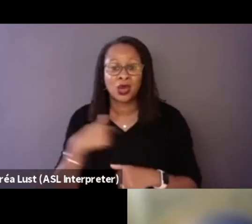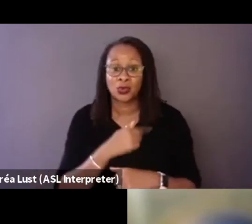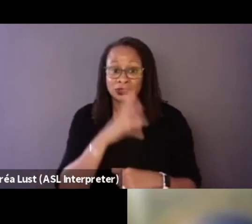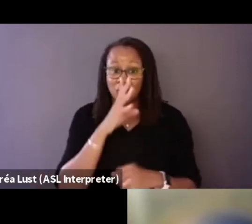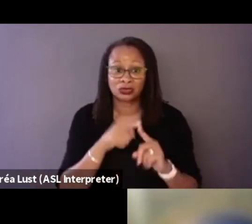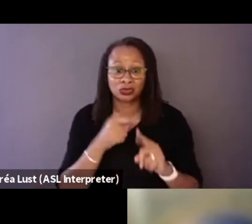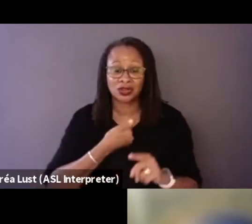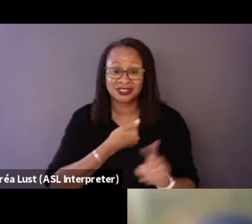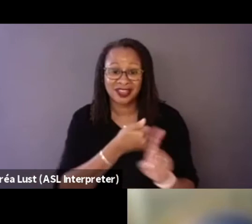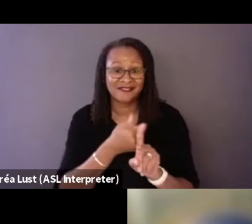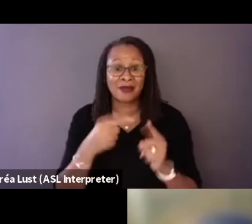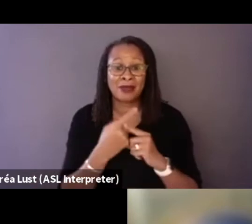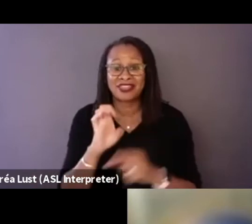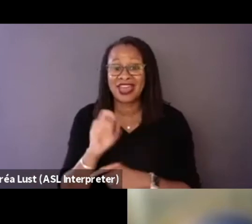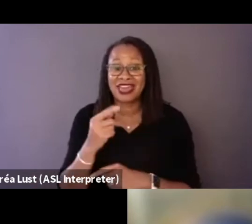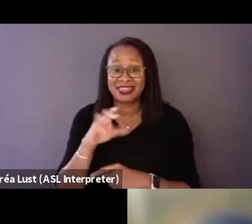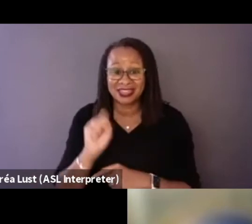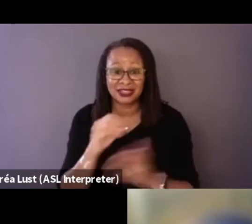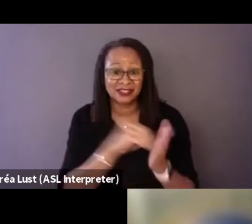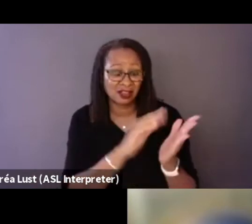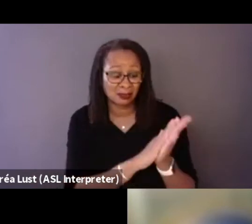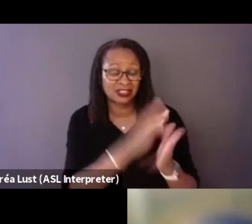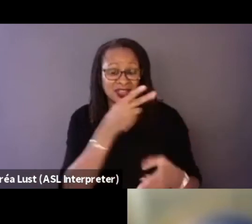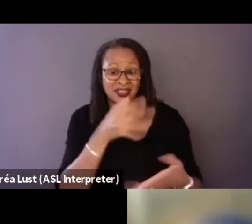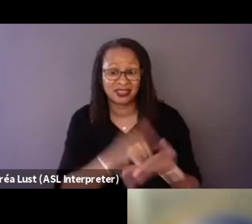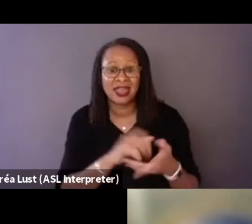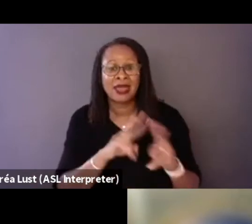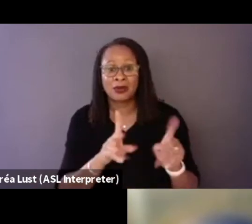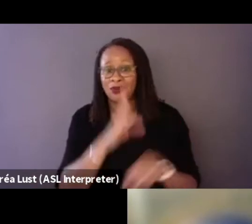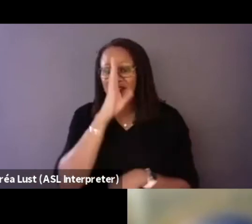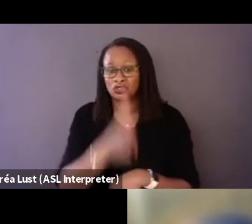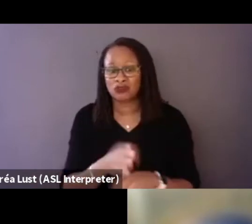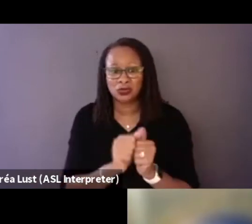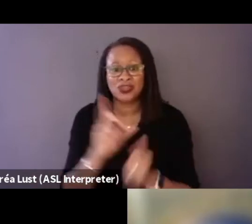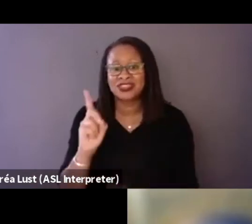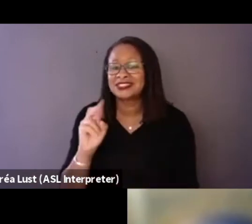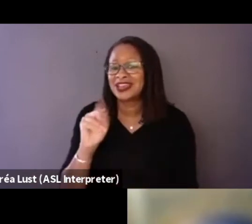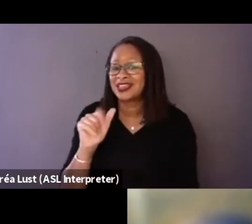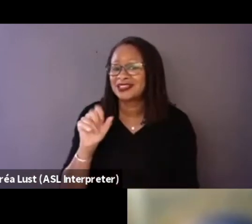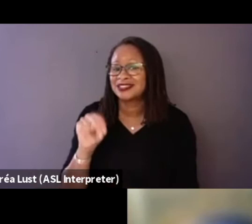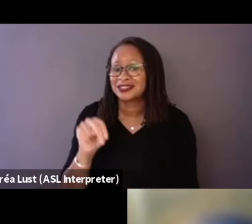about the ethics of documenting that, but we also were very direct with Denilson, to make sure that he understood,